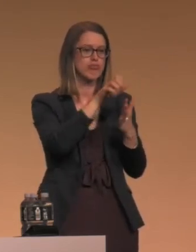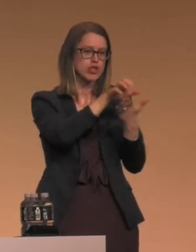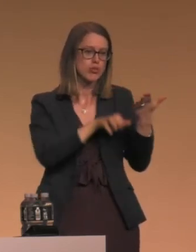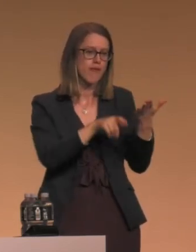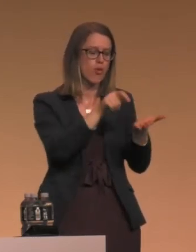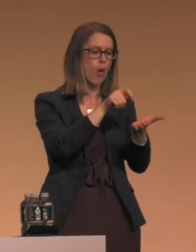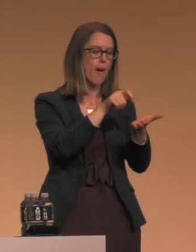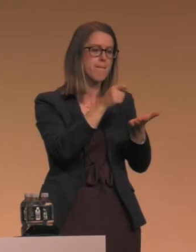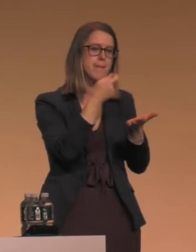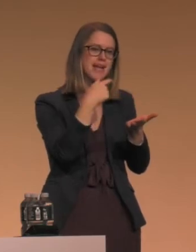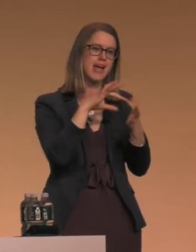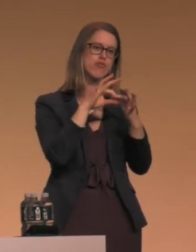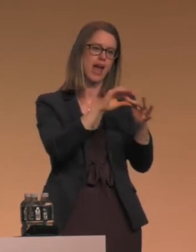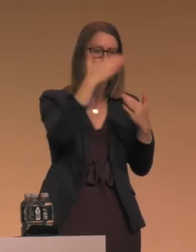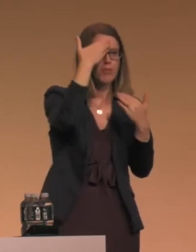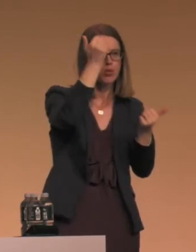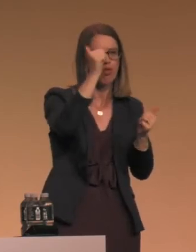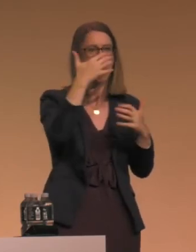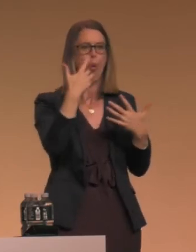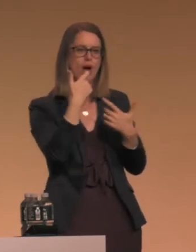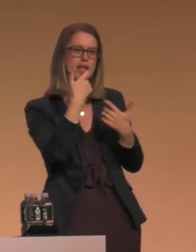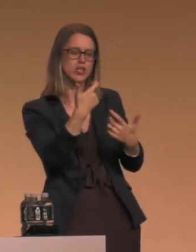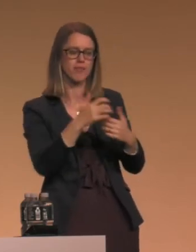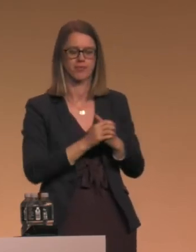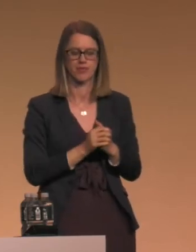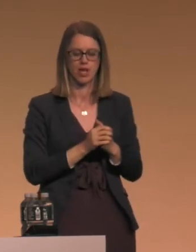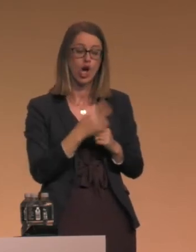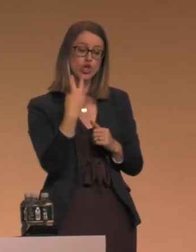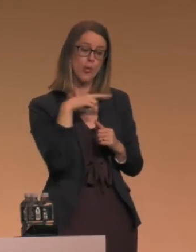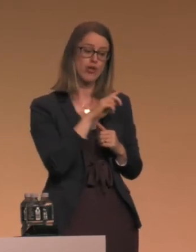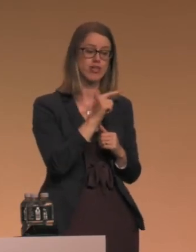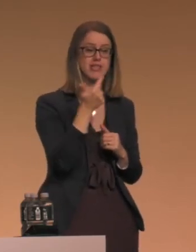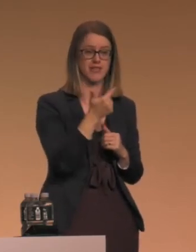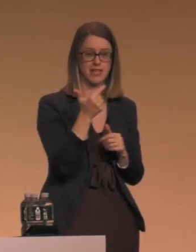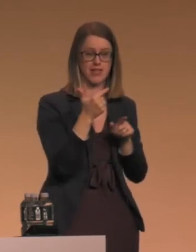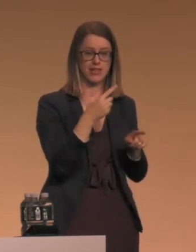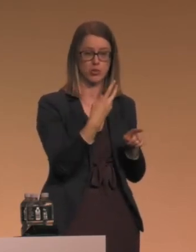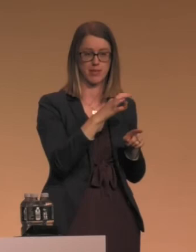related to mental health or addiction. And 217-- that's 20%--